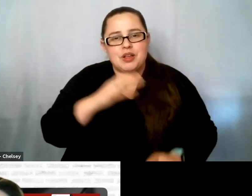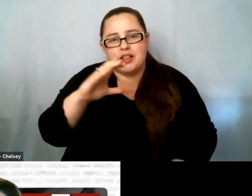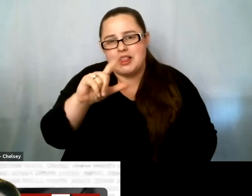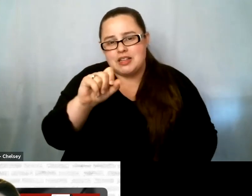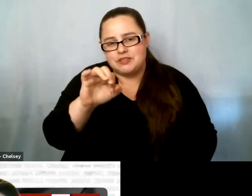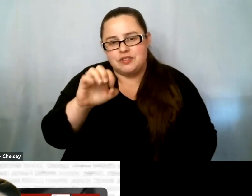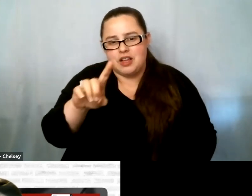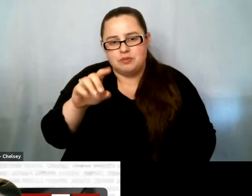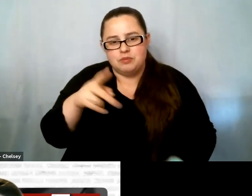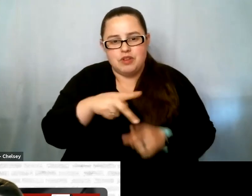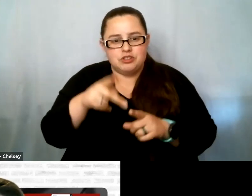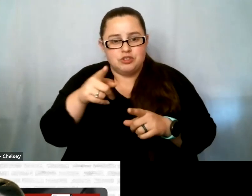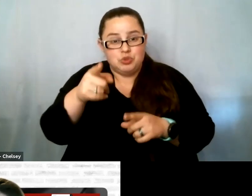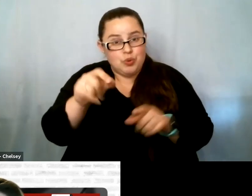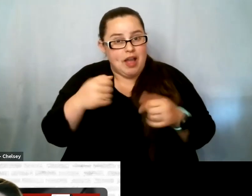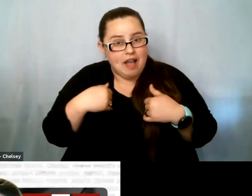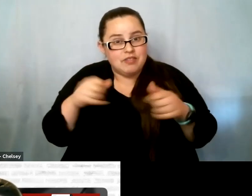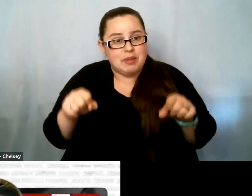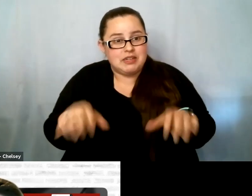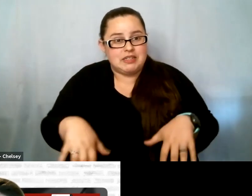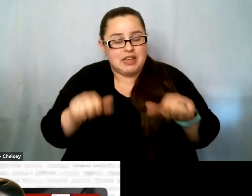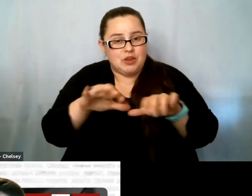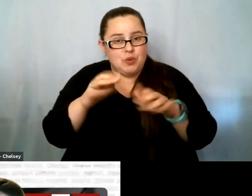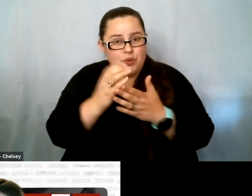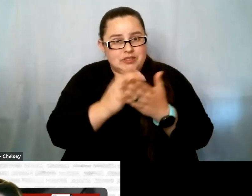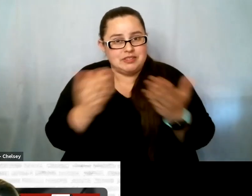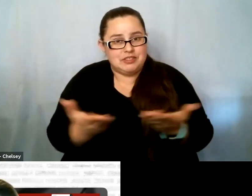ability to take courses here within the district for free. So if you're interested in